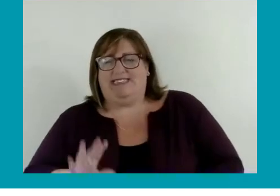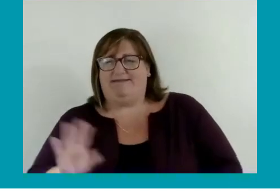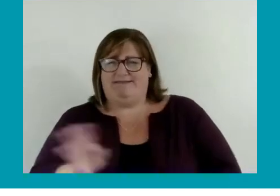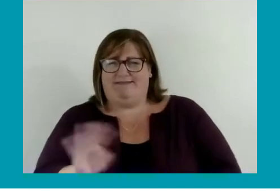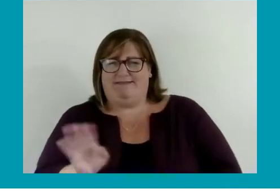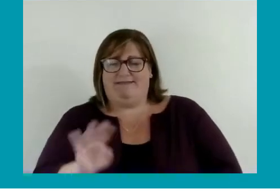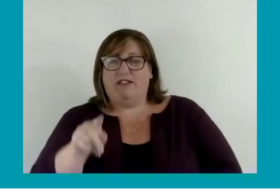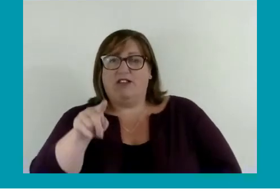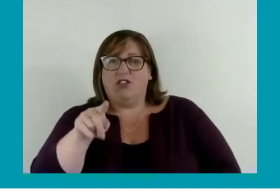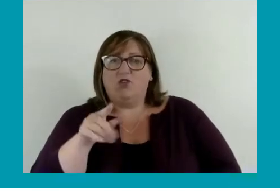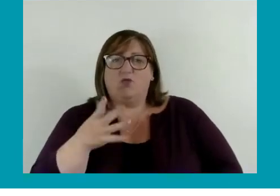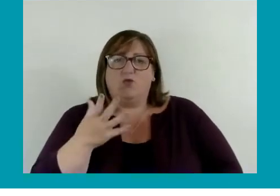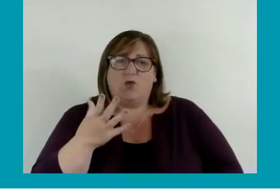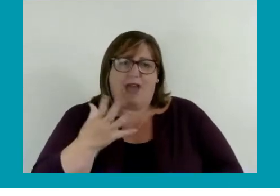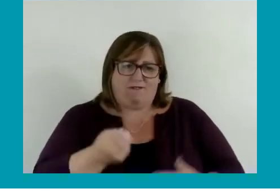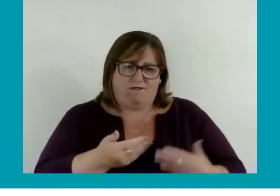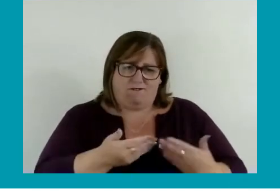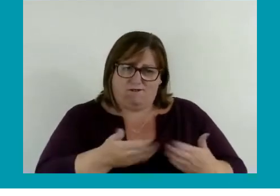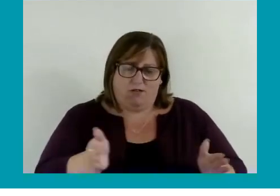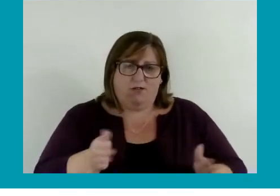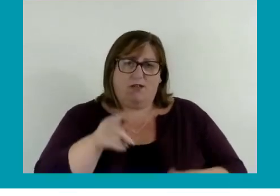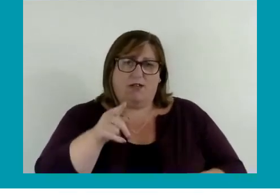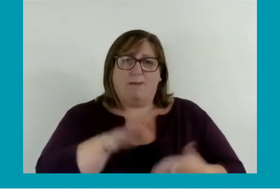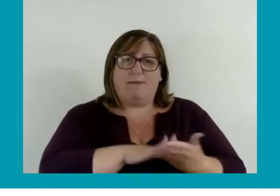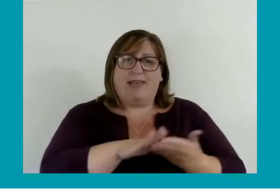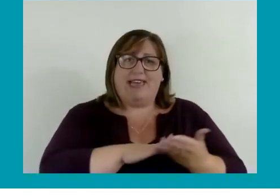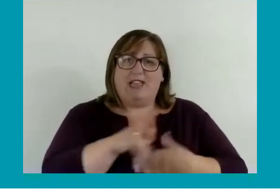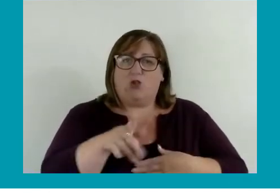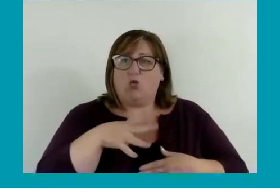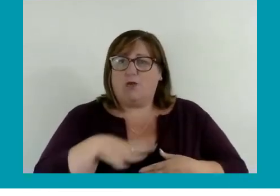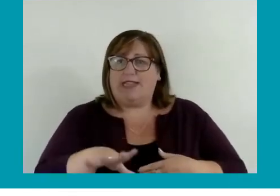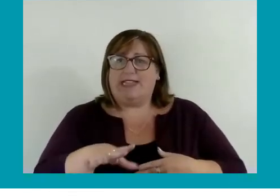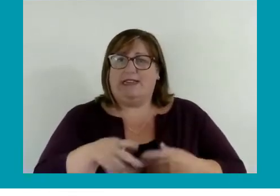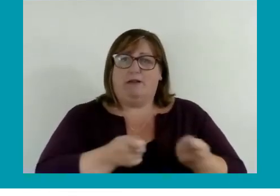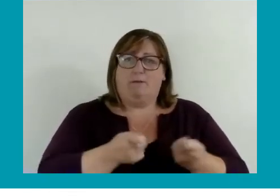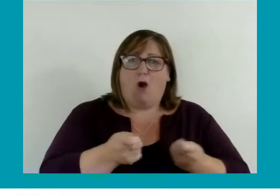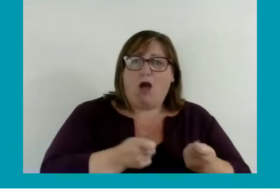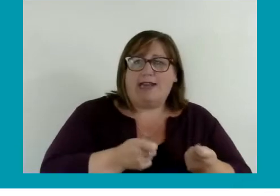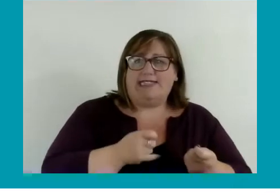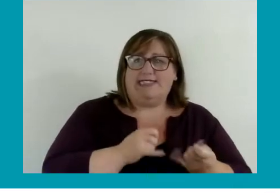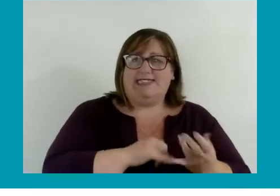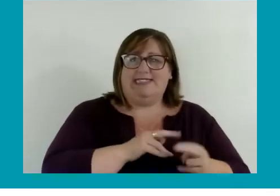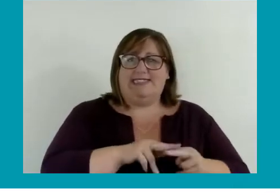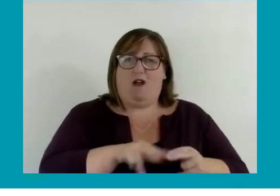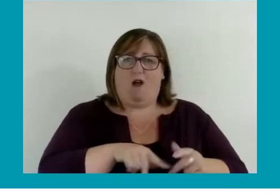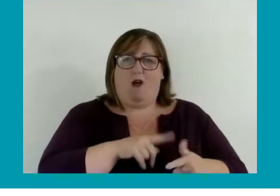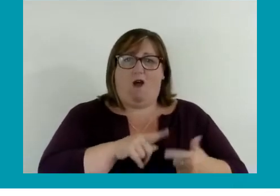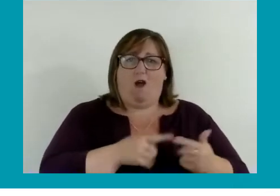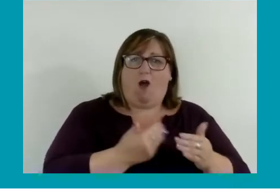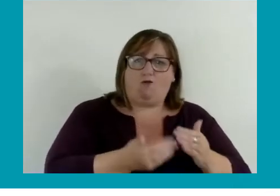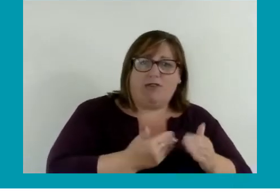operations sales marketing retail IT i'm sure i've missed quite a lot